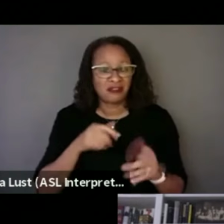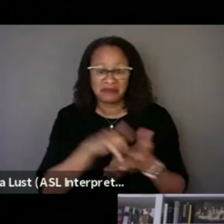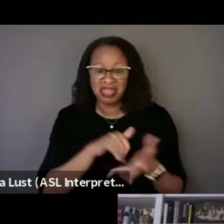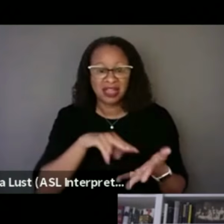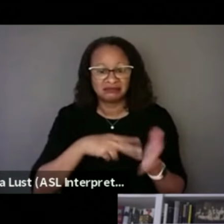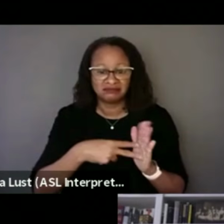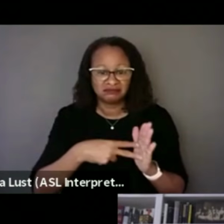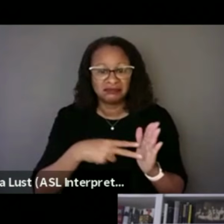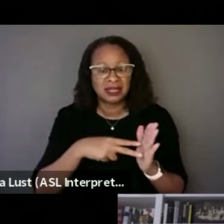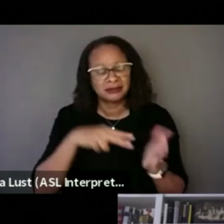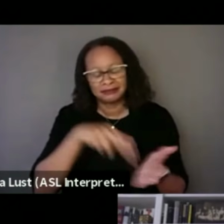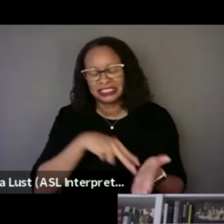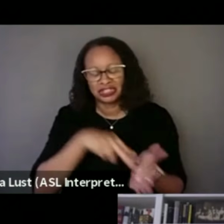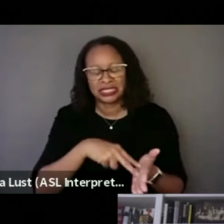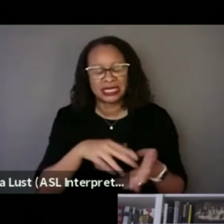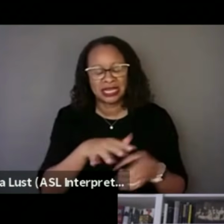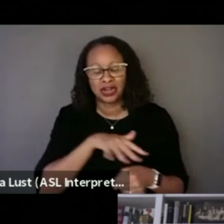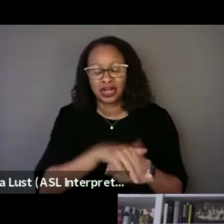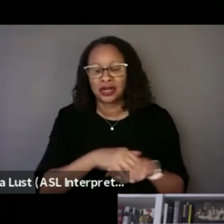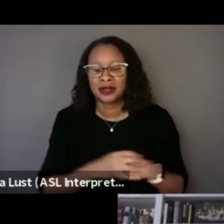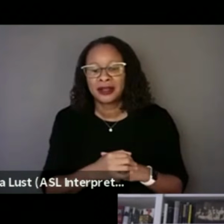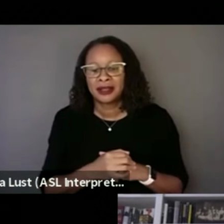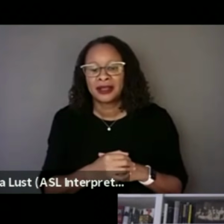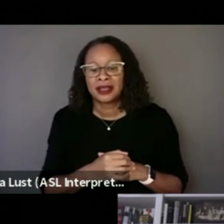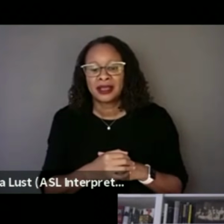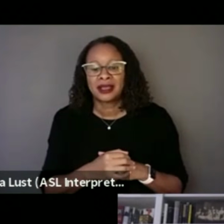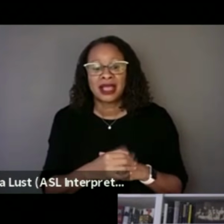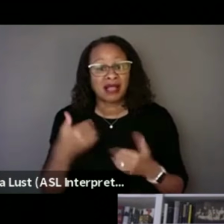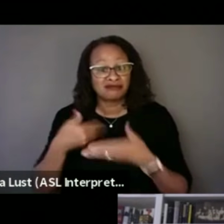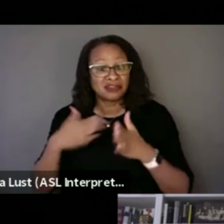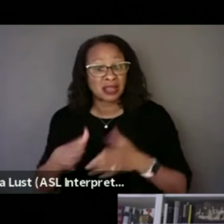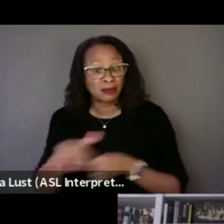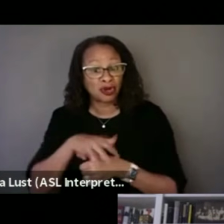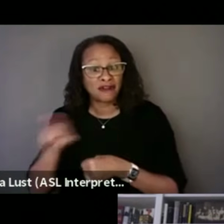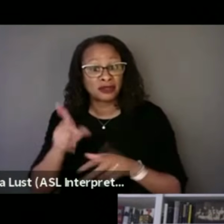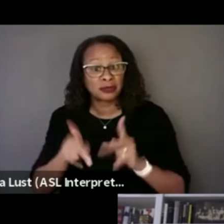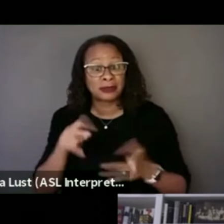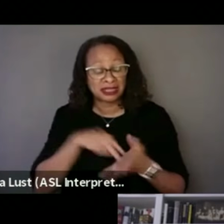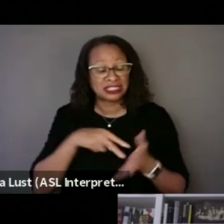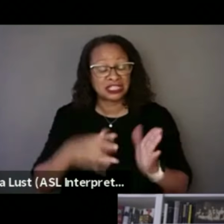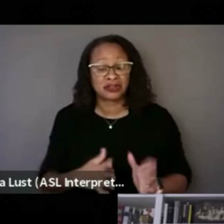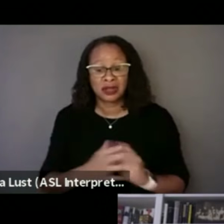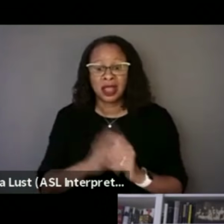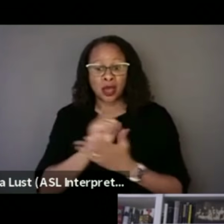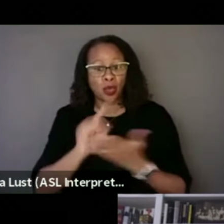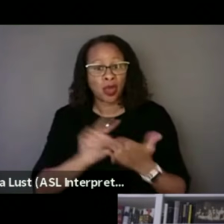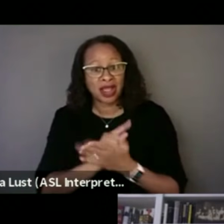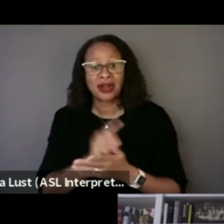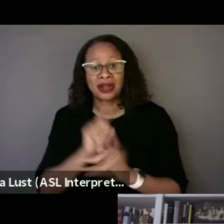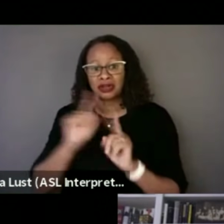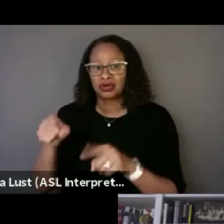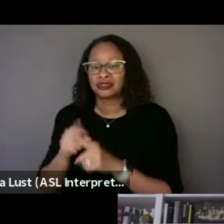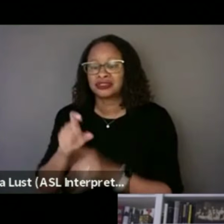It's like, I'm a neighbor of those, Syria's neighbor. Like one hour I can be in the town of Safon